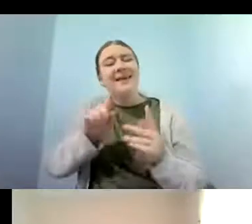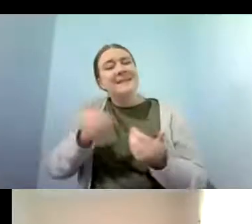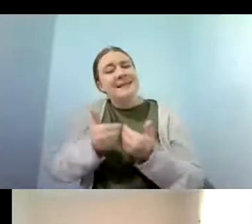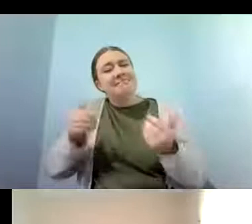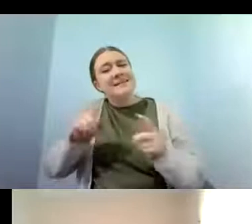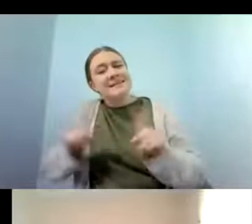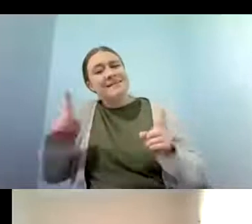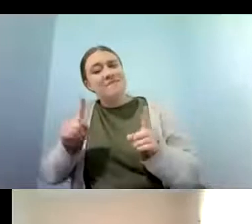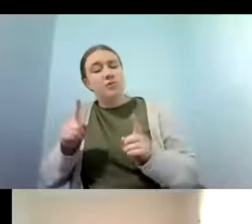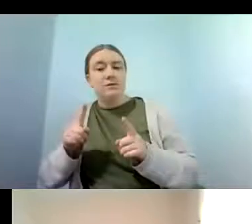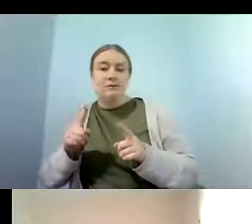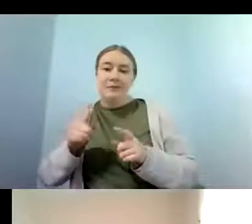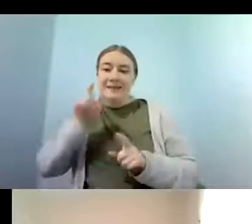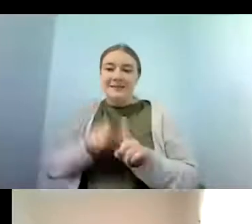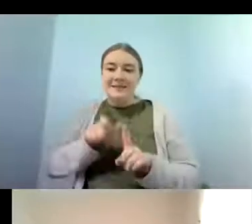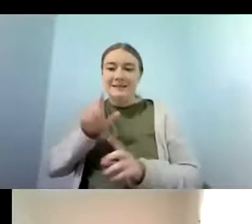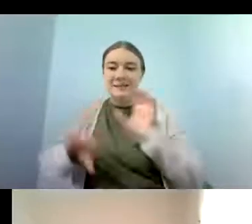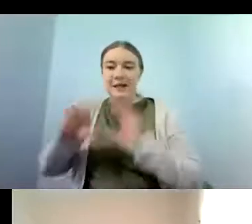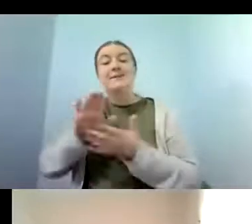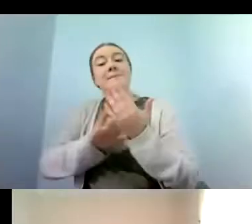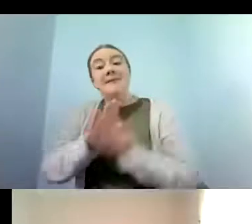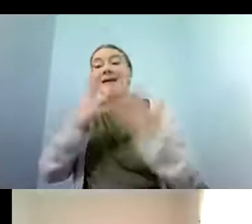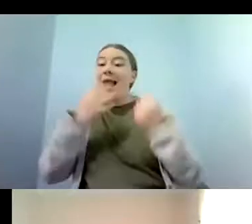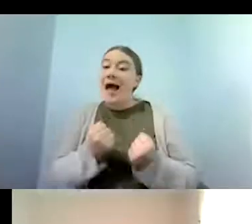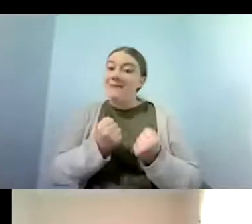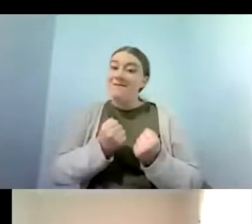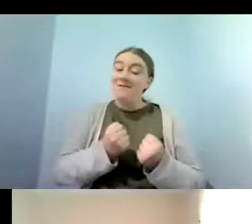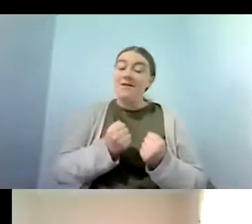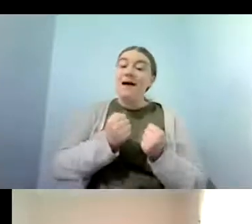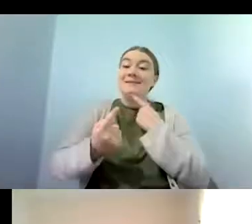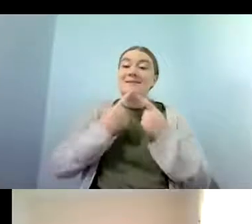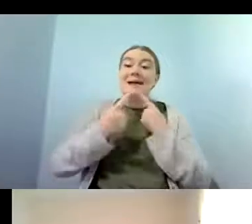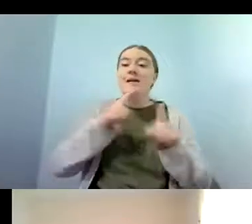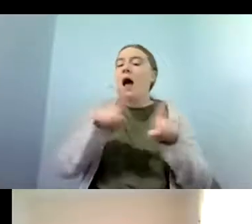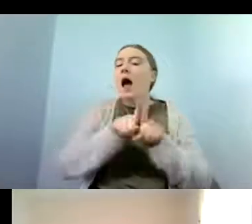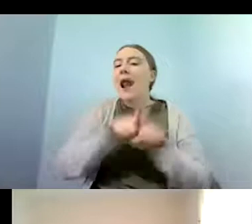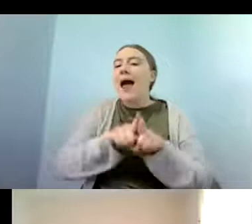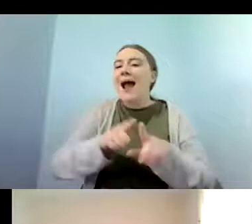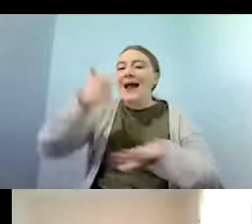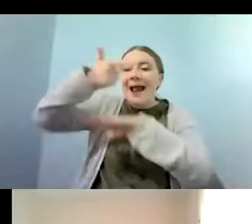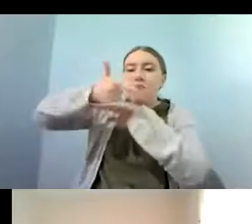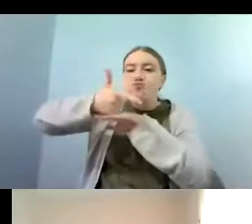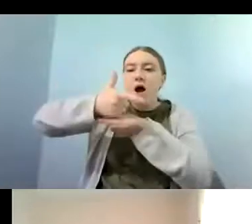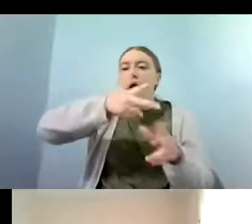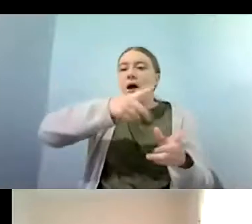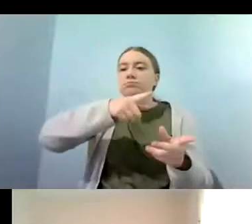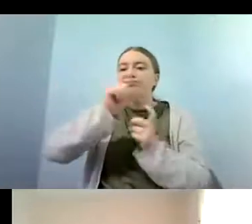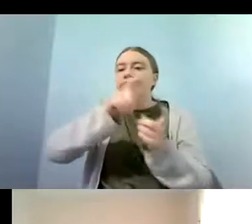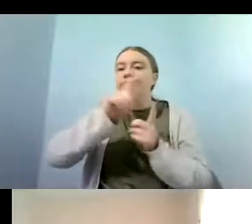a pre-existing data and such as camera trap photos and and the idea with processing is that you work